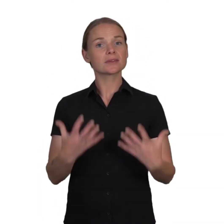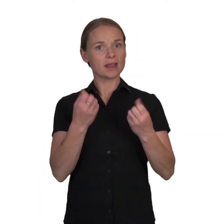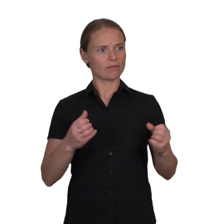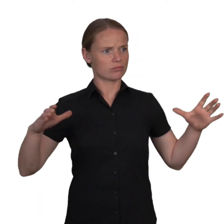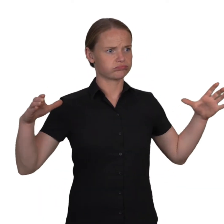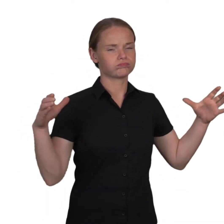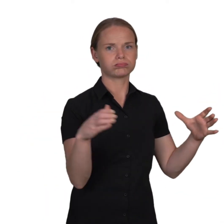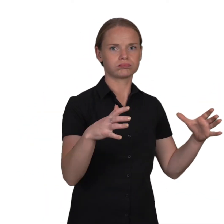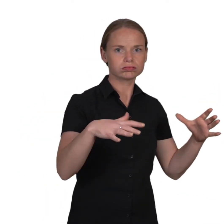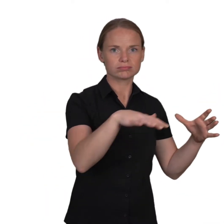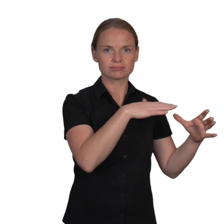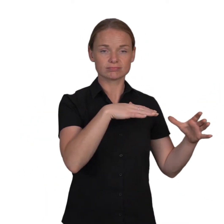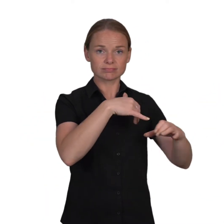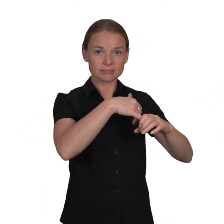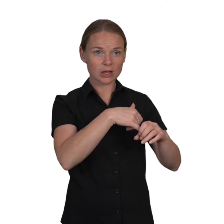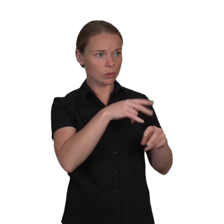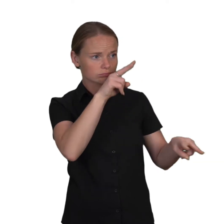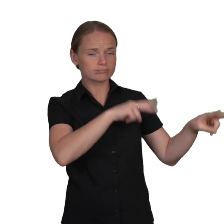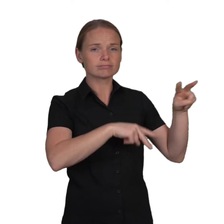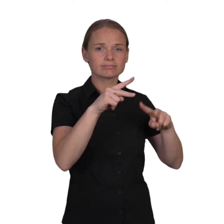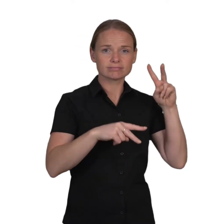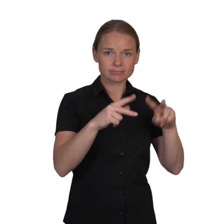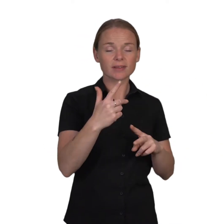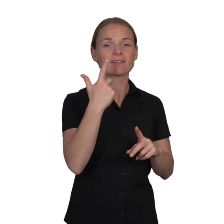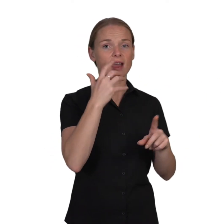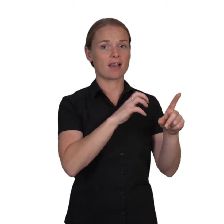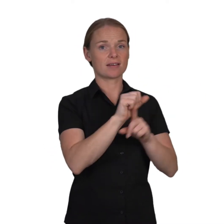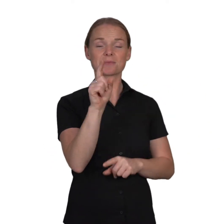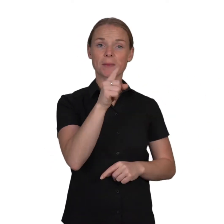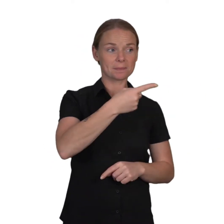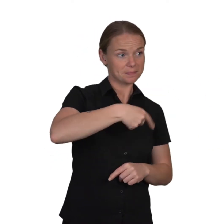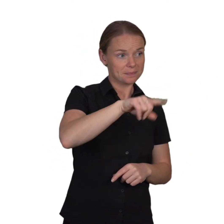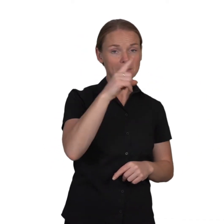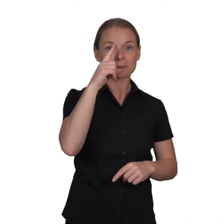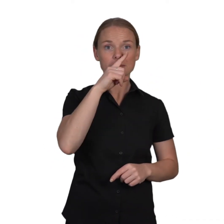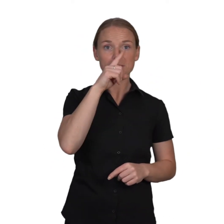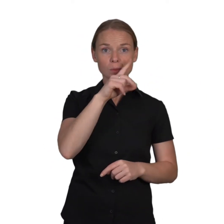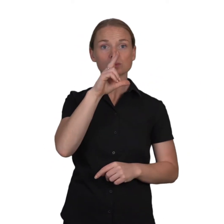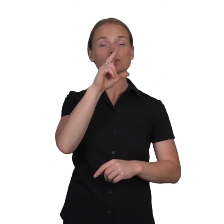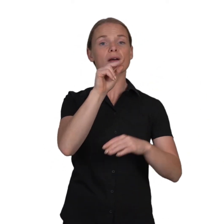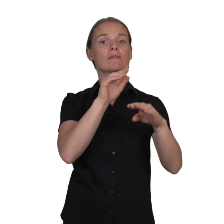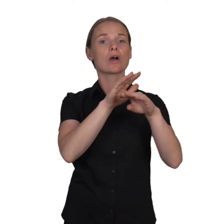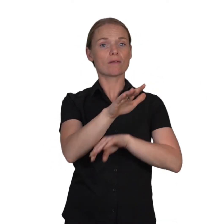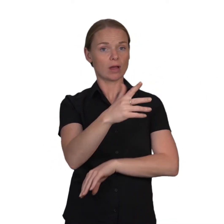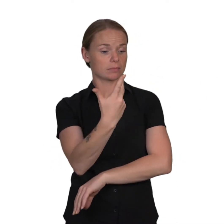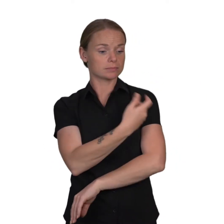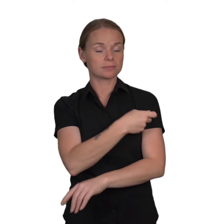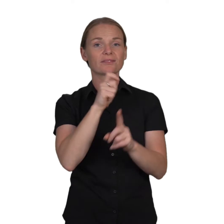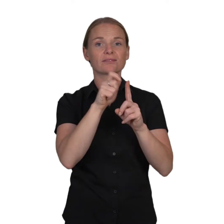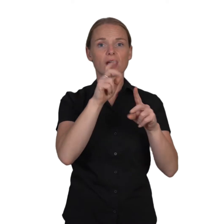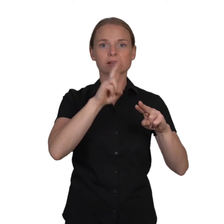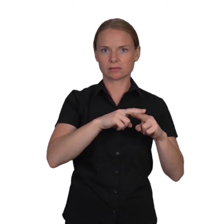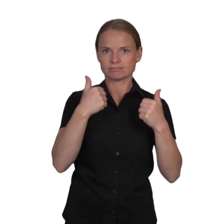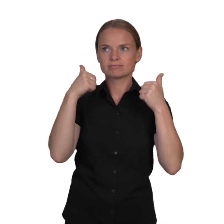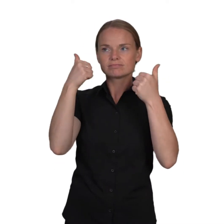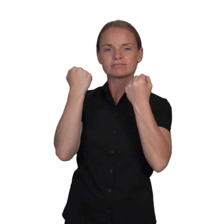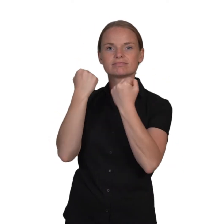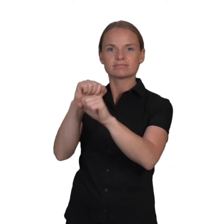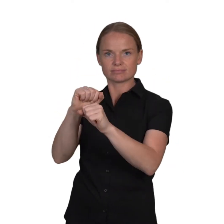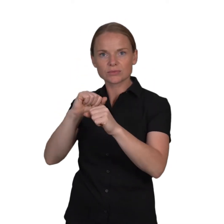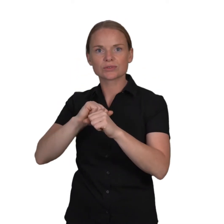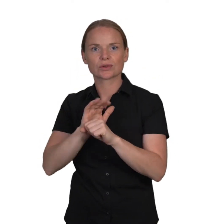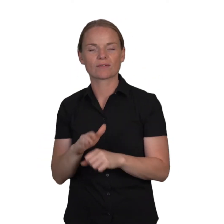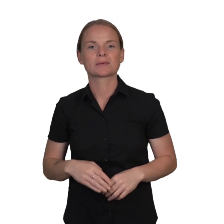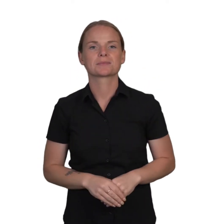A very large clinical trial showed that Pfizer is effective in preventing COVID-19 in people aged 12 years and older.